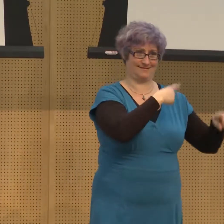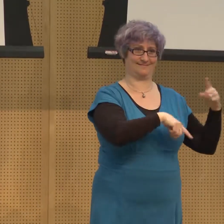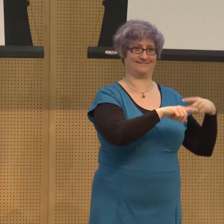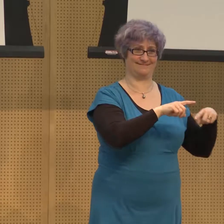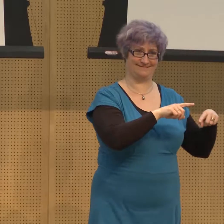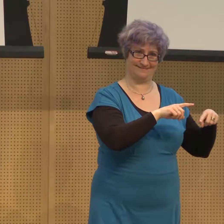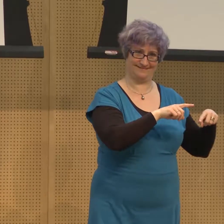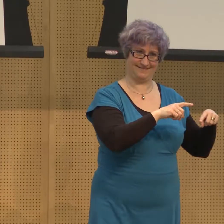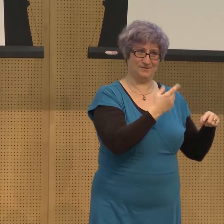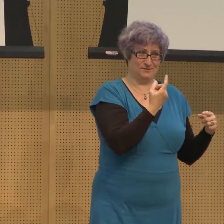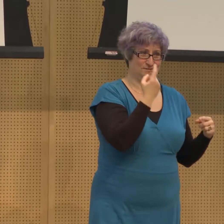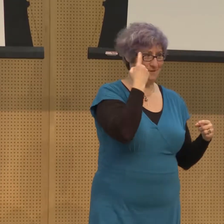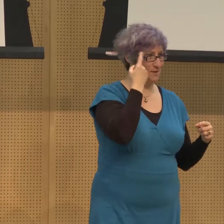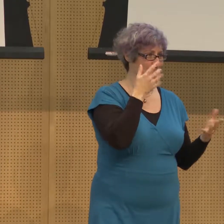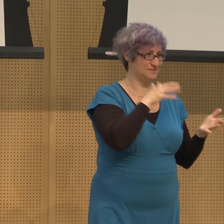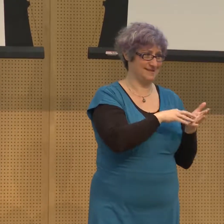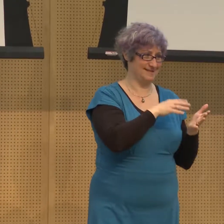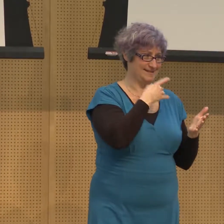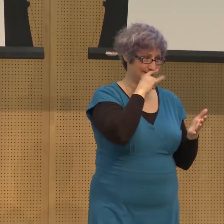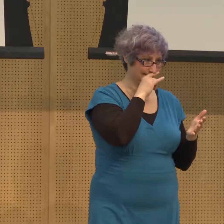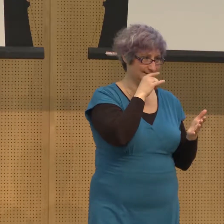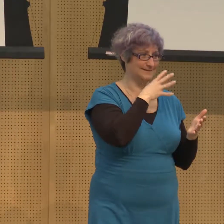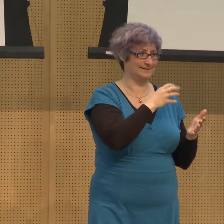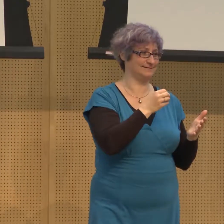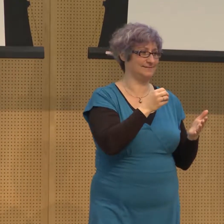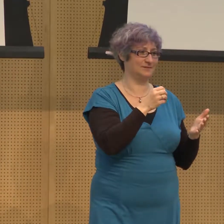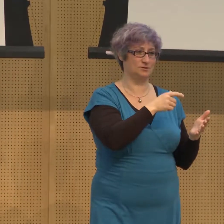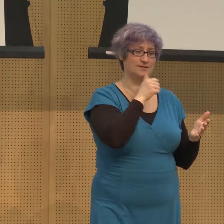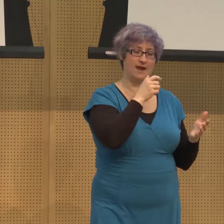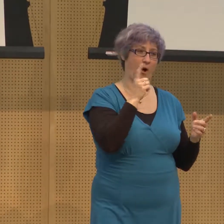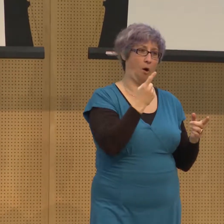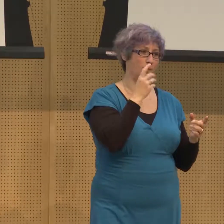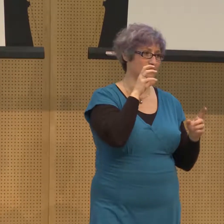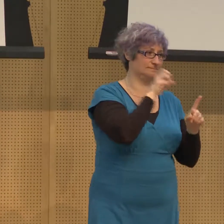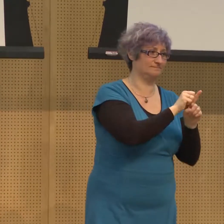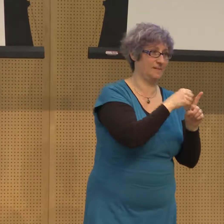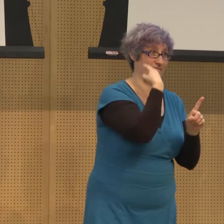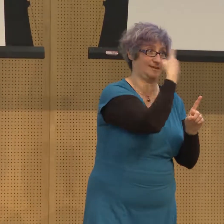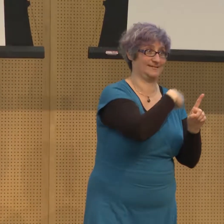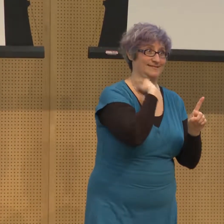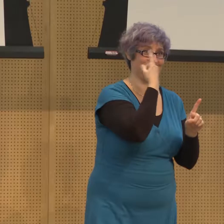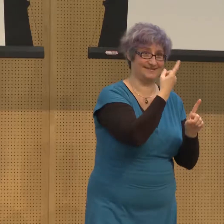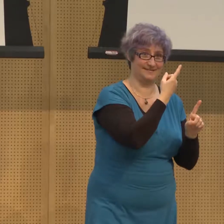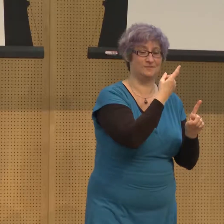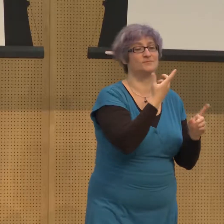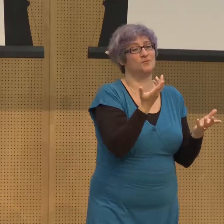Susan hadn't thought that she was studying sign. She was interested in kids but wasn't always able